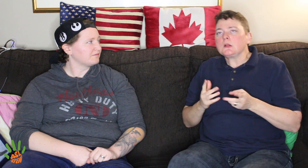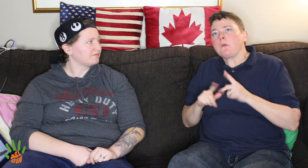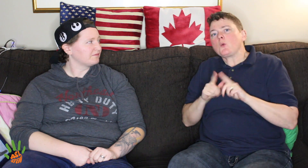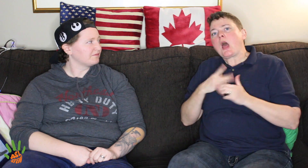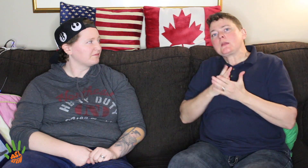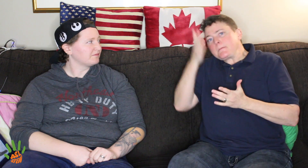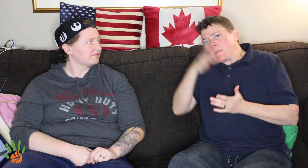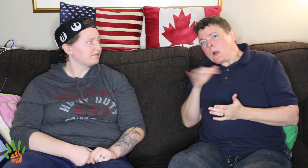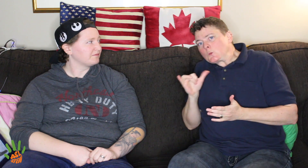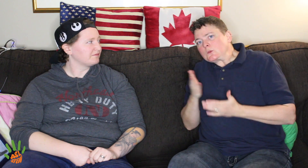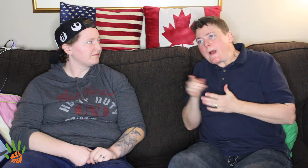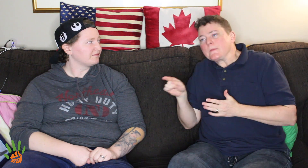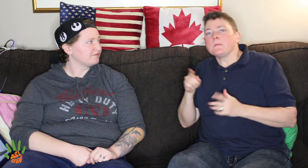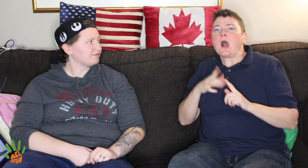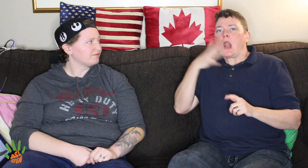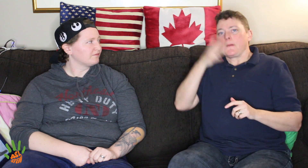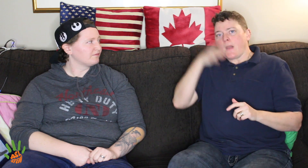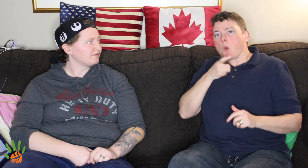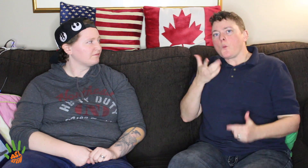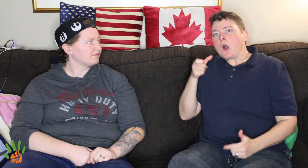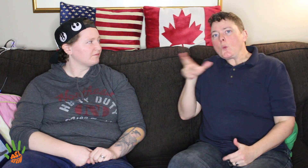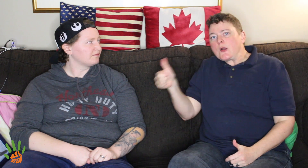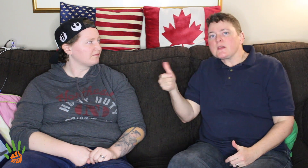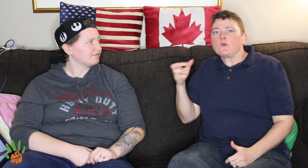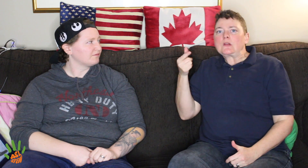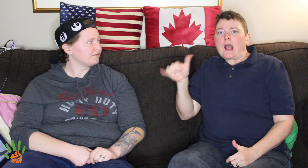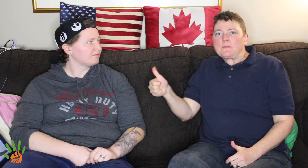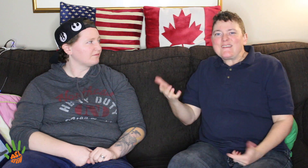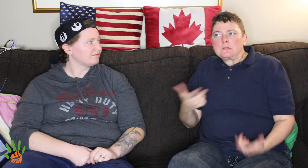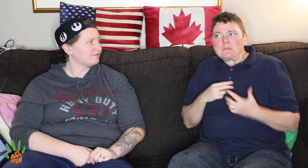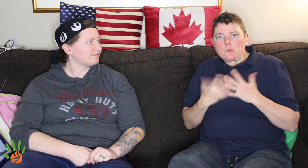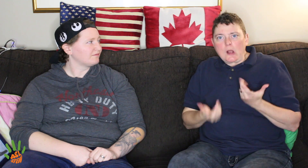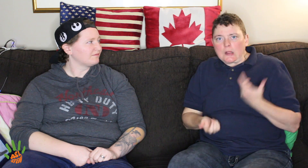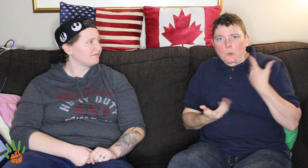but I kind of have a male identity. But I kind of like some guys too and I know that there are some people that are queer and gay